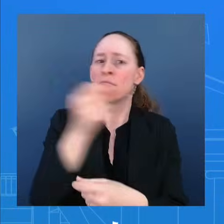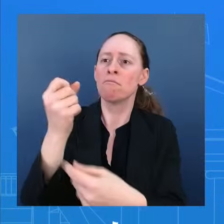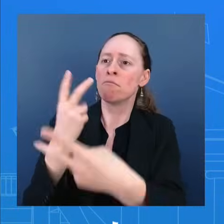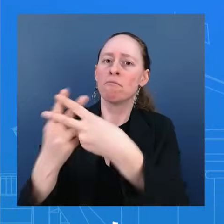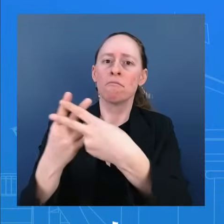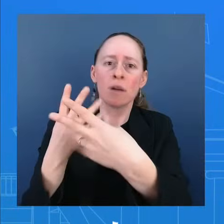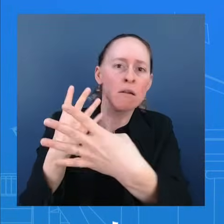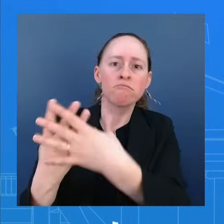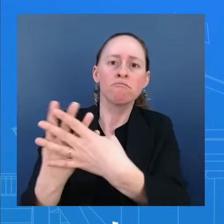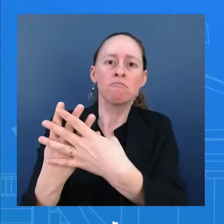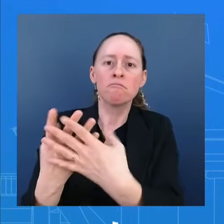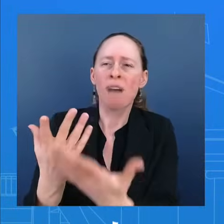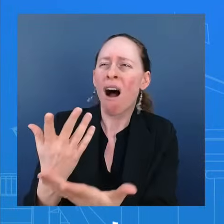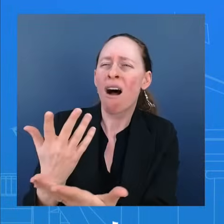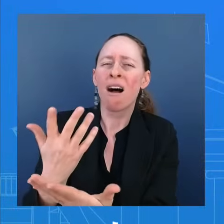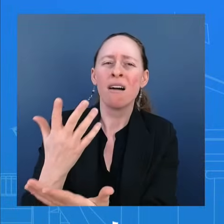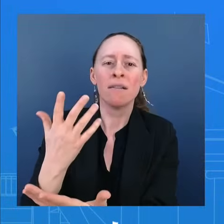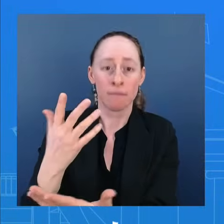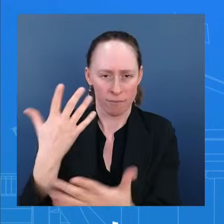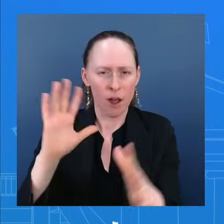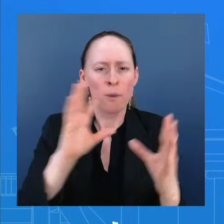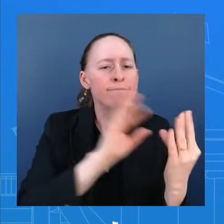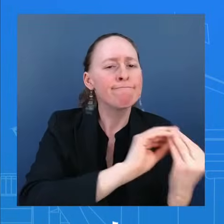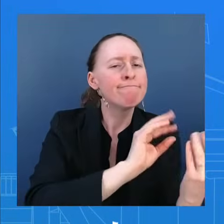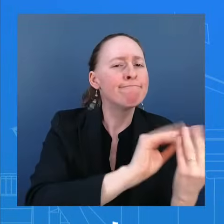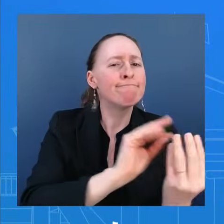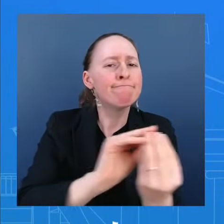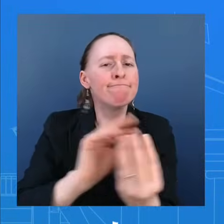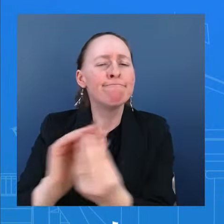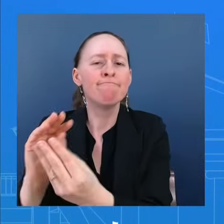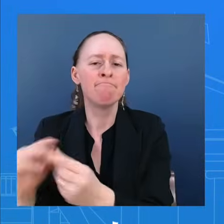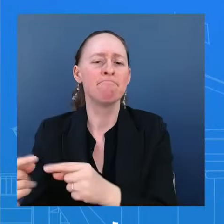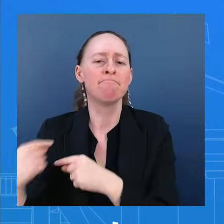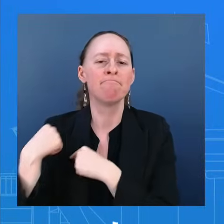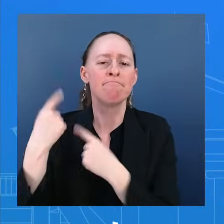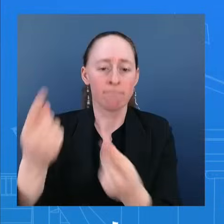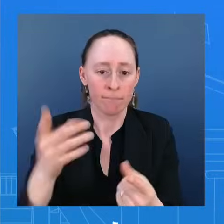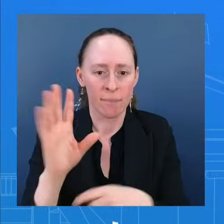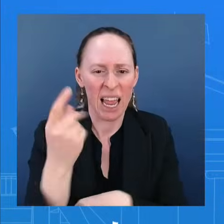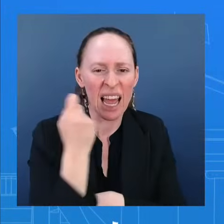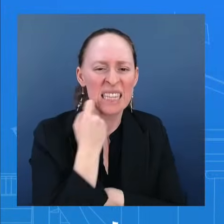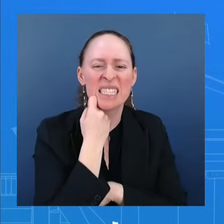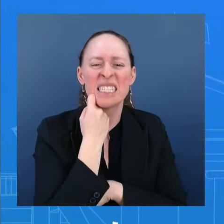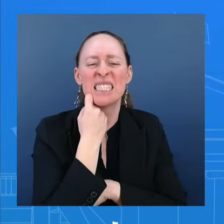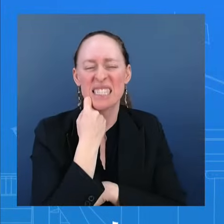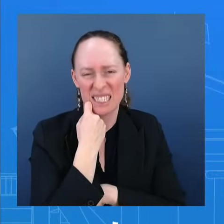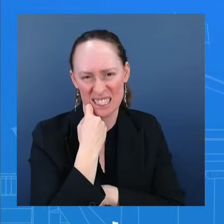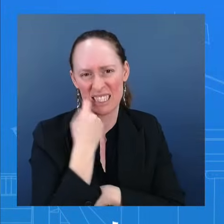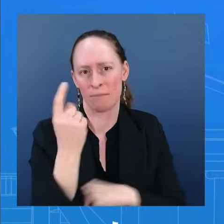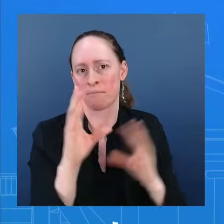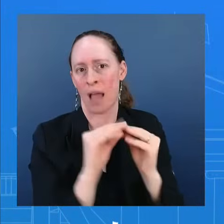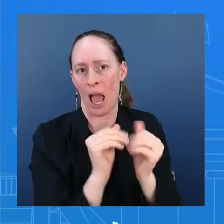just met with Austin Tice's family just this past week -- this past week. And so, we're c- -- we're going to continue